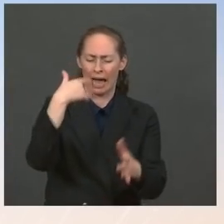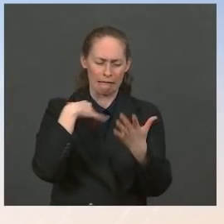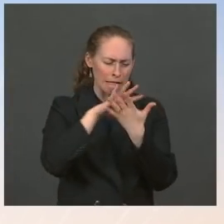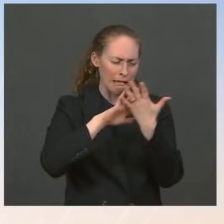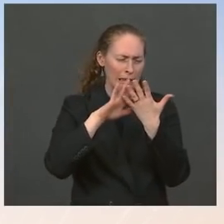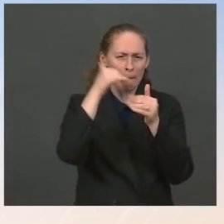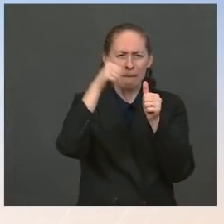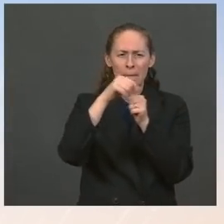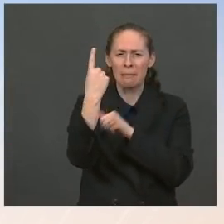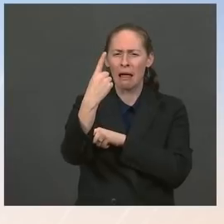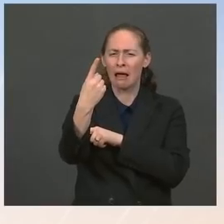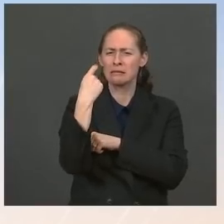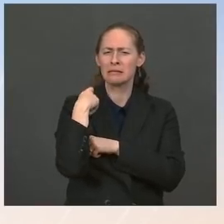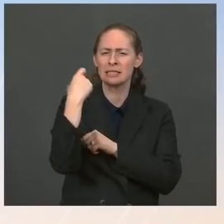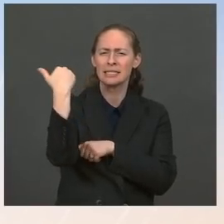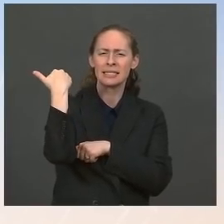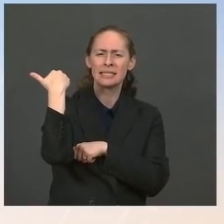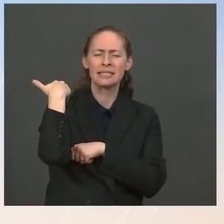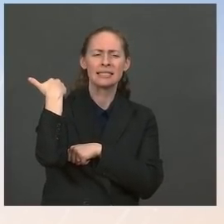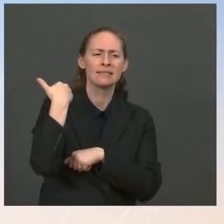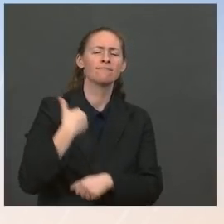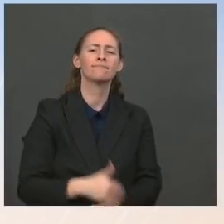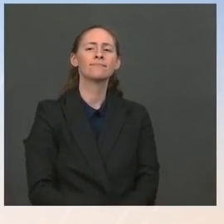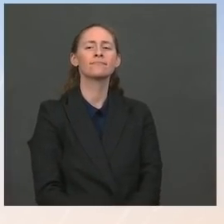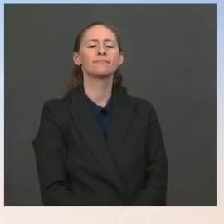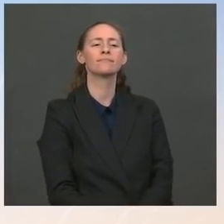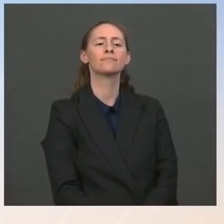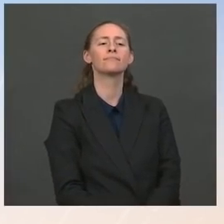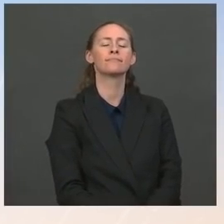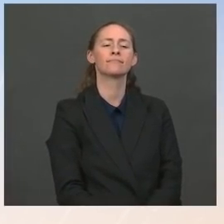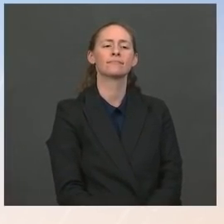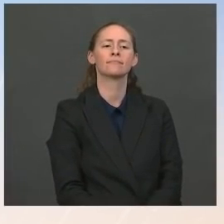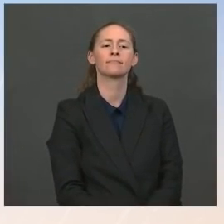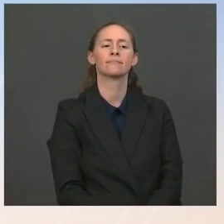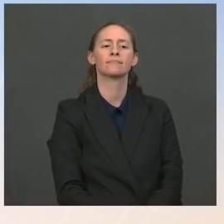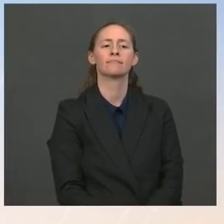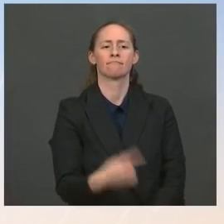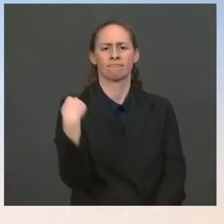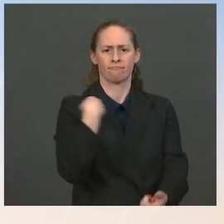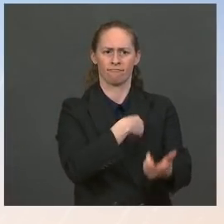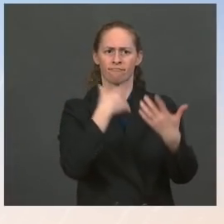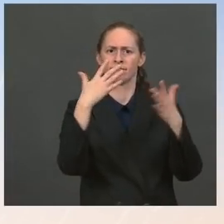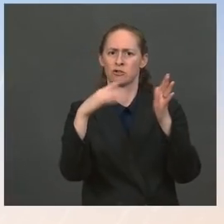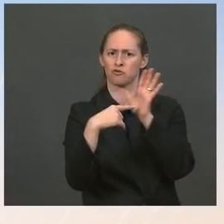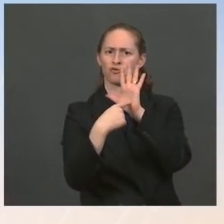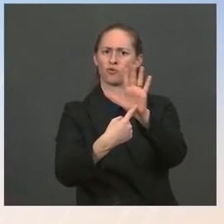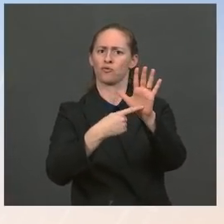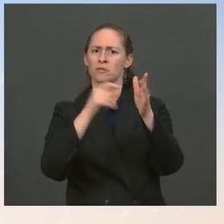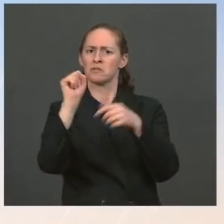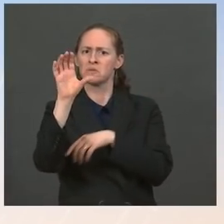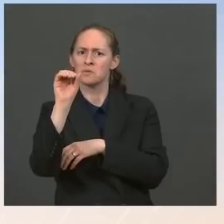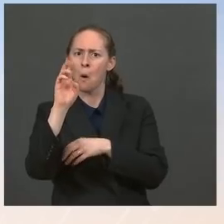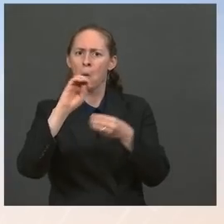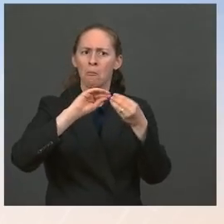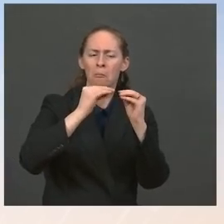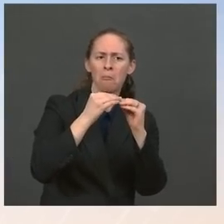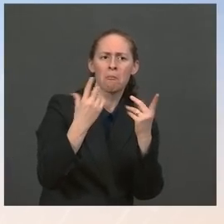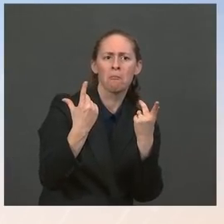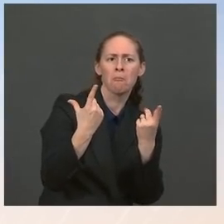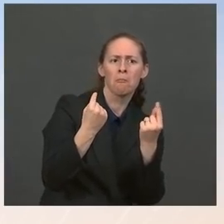But, as you know, we put forward our score. We put forward, through the Treasury -- there was a Treasury blog.